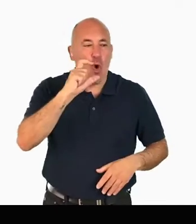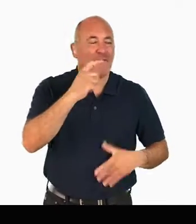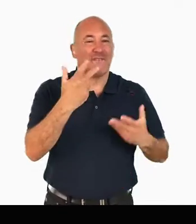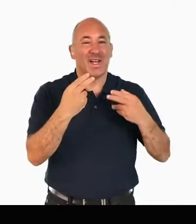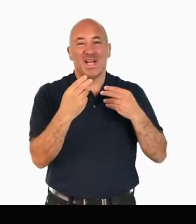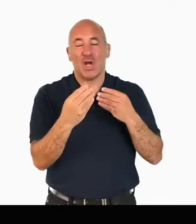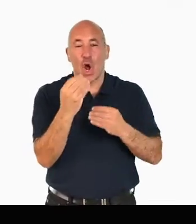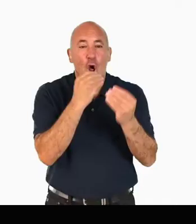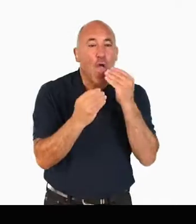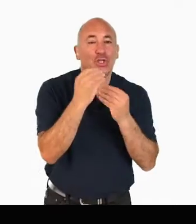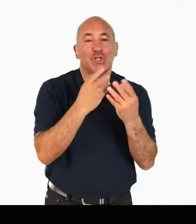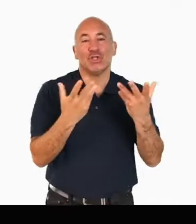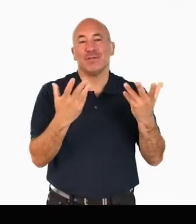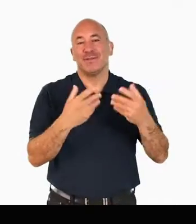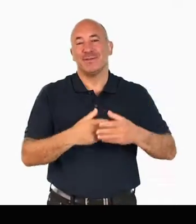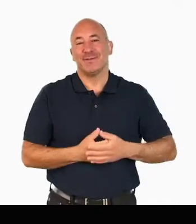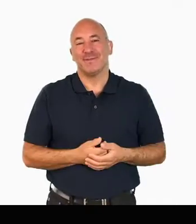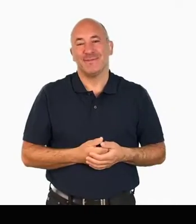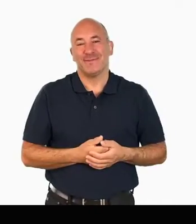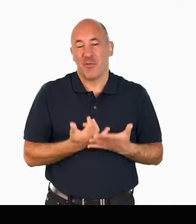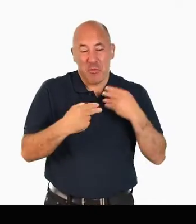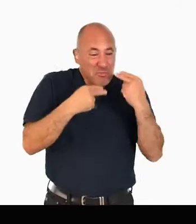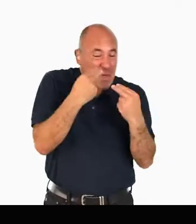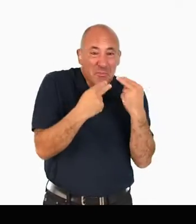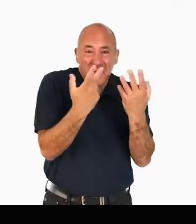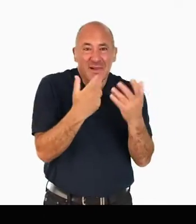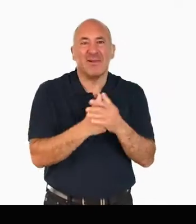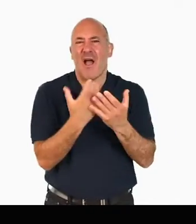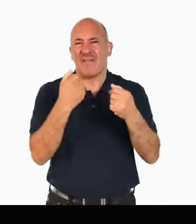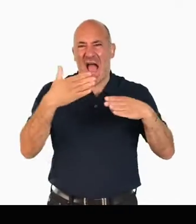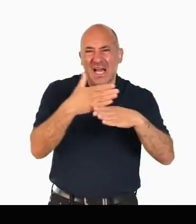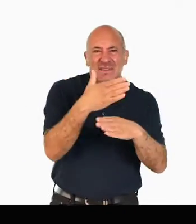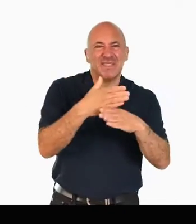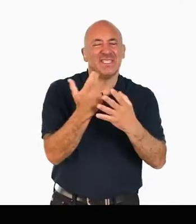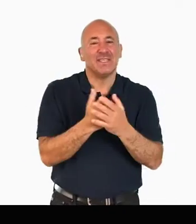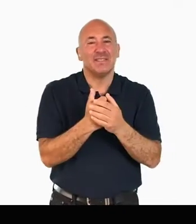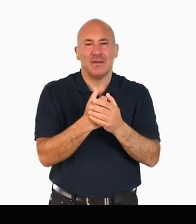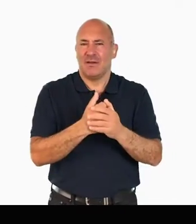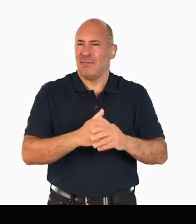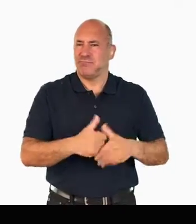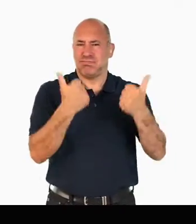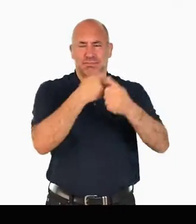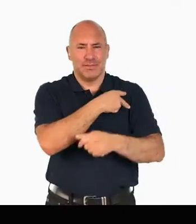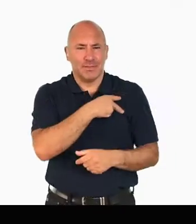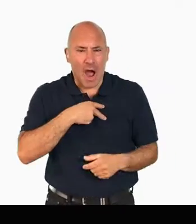coffees and lunches etc. There were activities. There were lots of